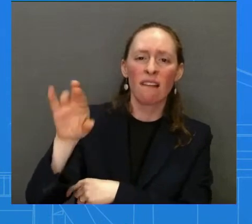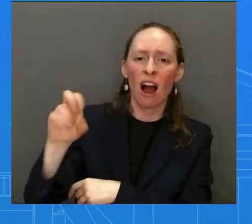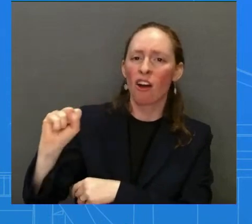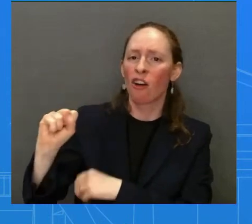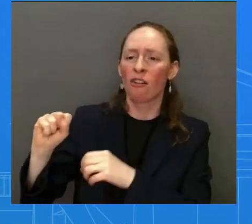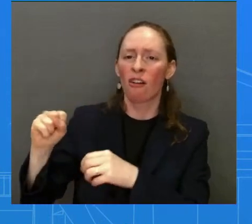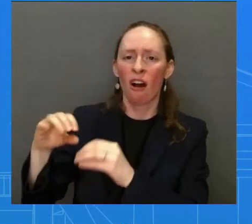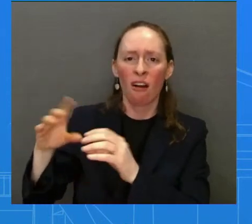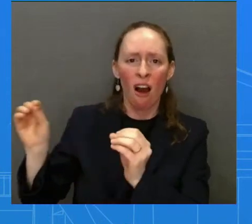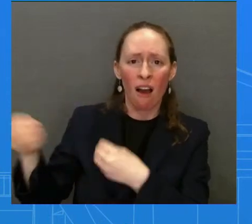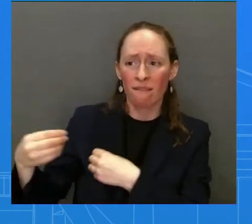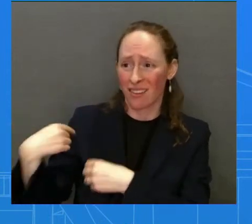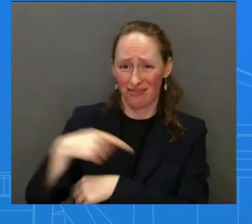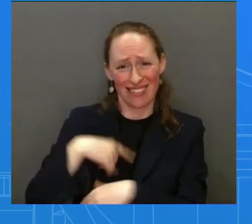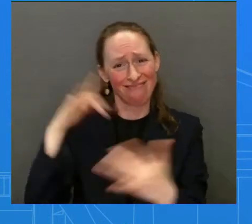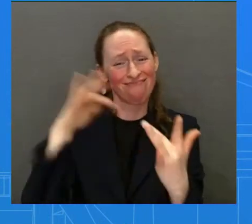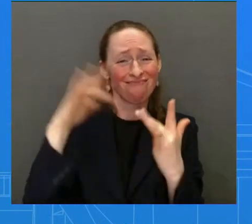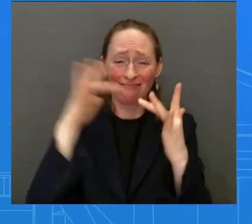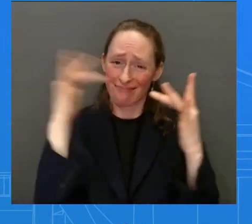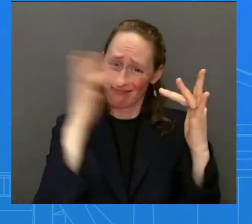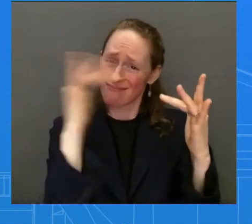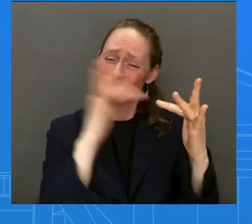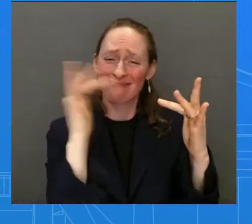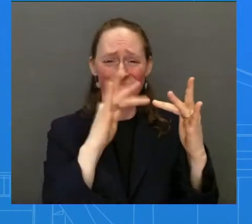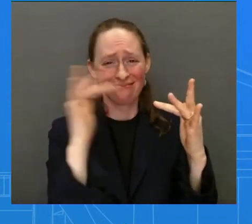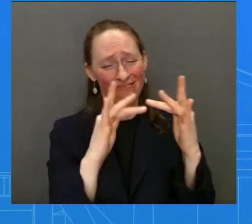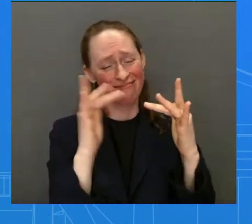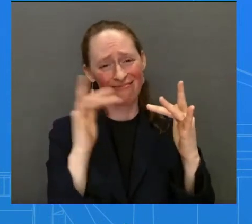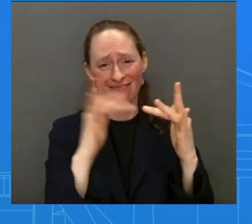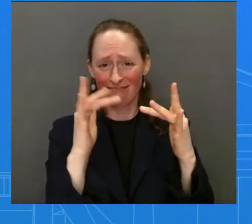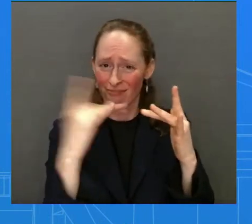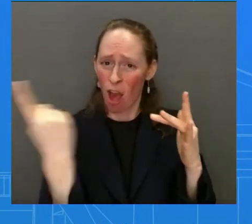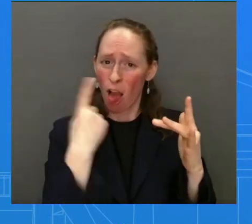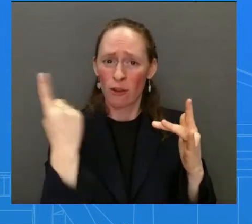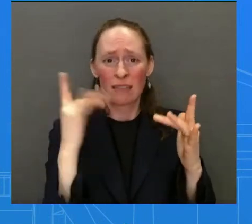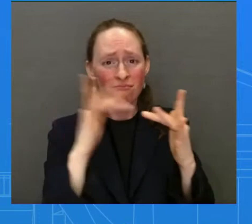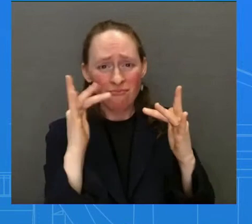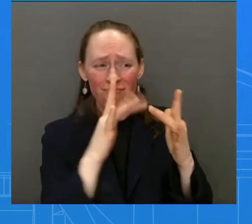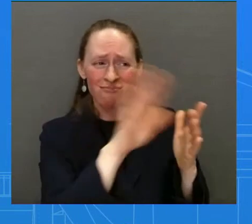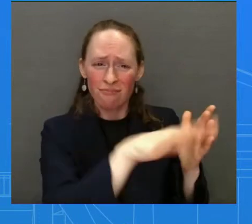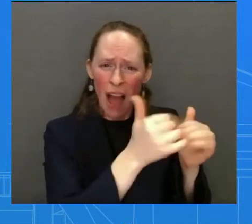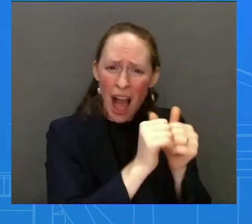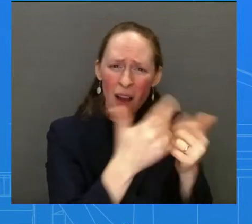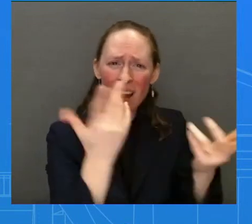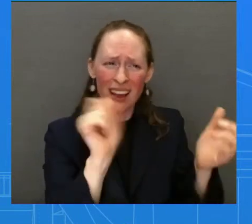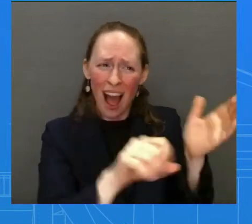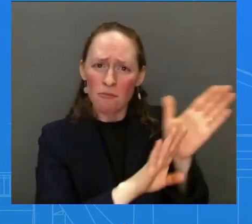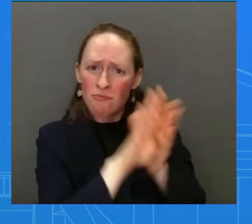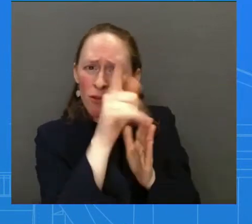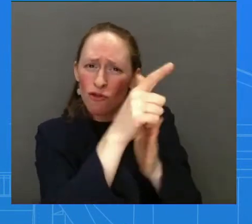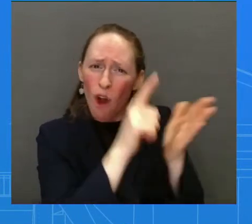about moving legislation forward to deal with this issue. And that's not going to end. That's just going to continue.